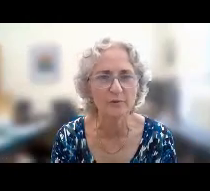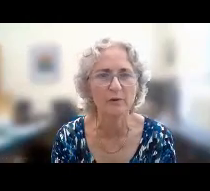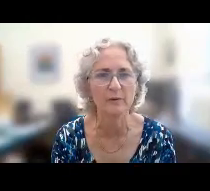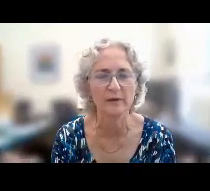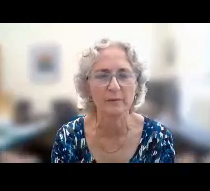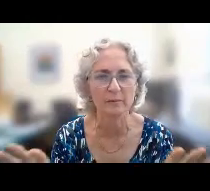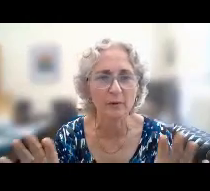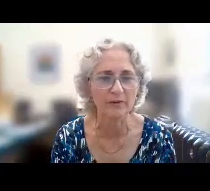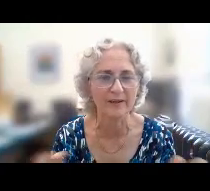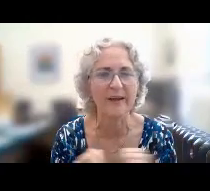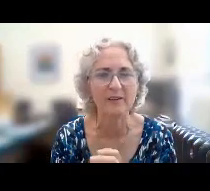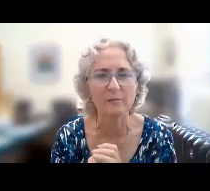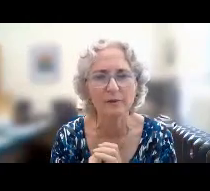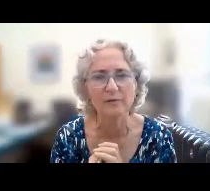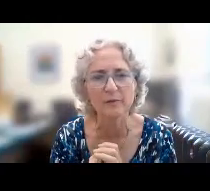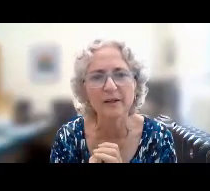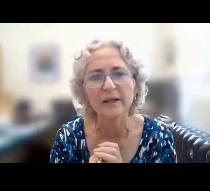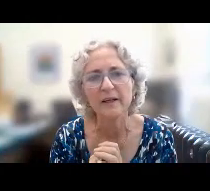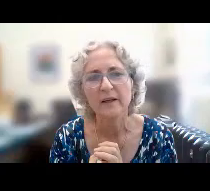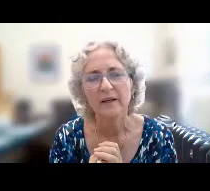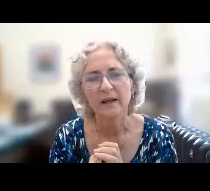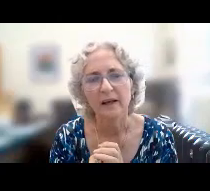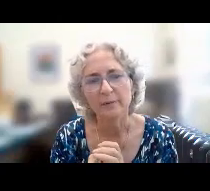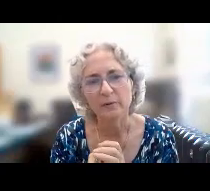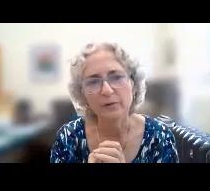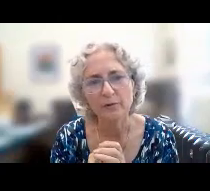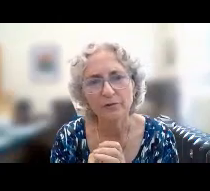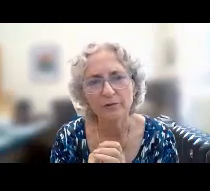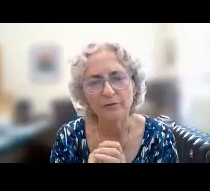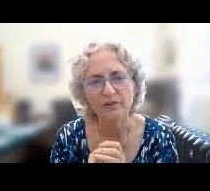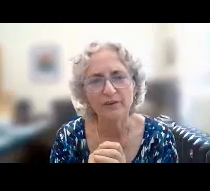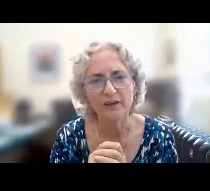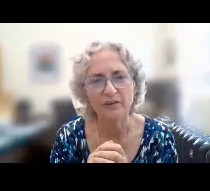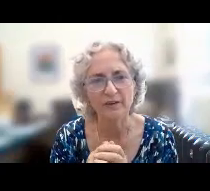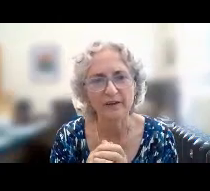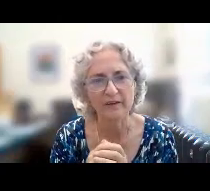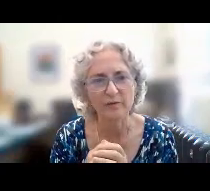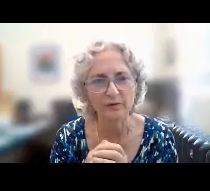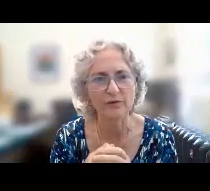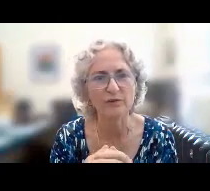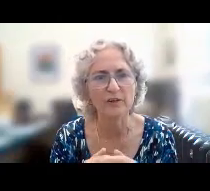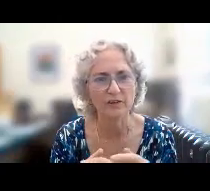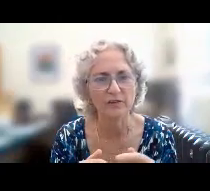predominantly, mostly native, preferably. And but also vegetation that has a diverse structure.